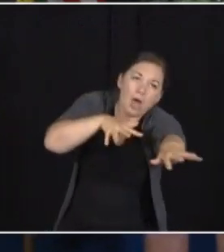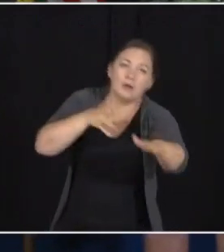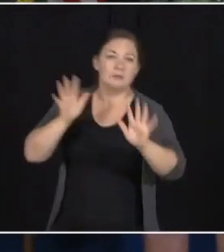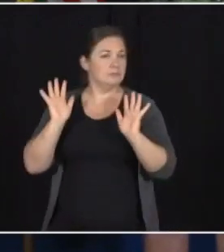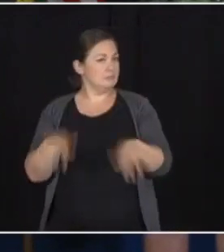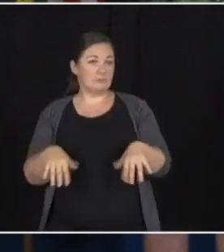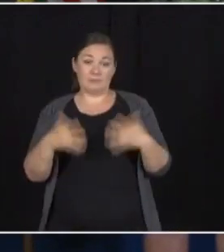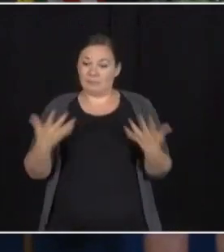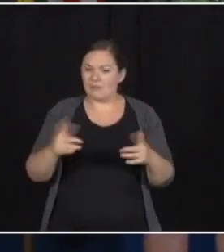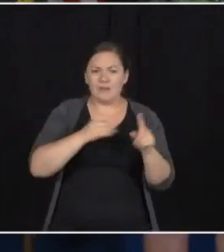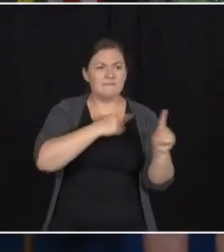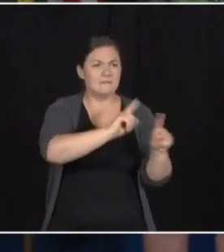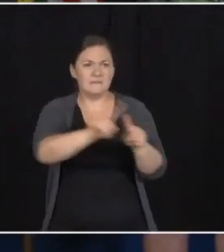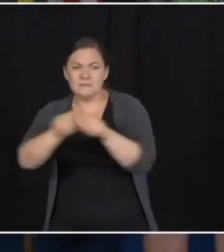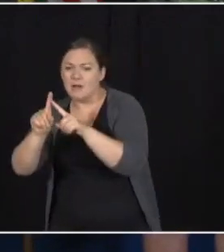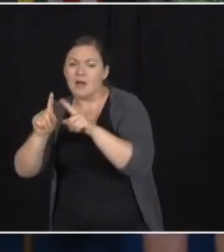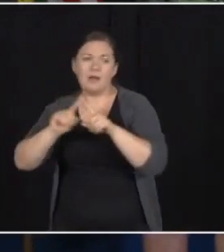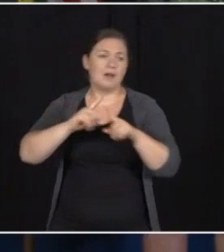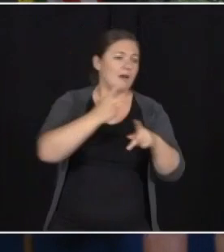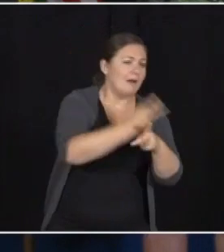and recreational spaces.